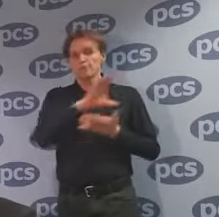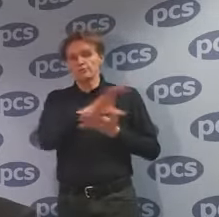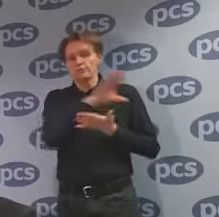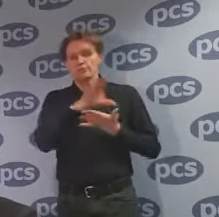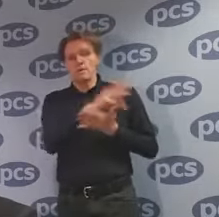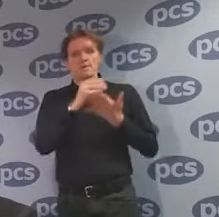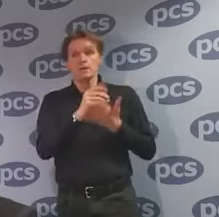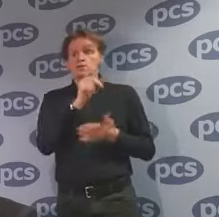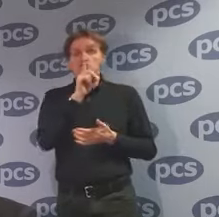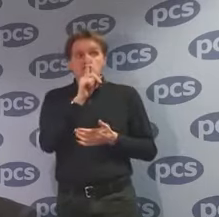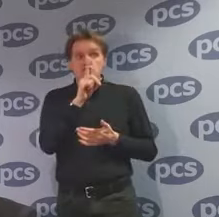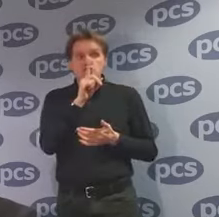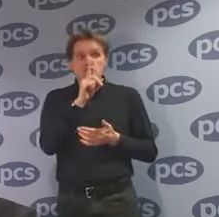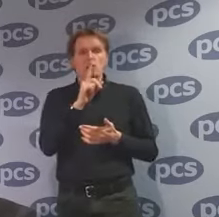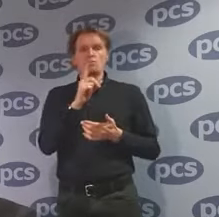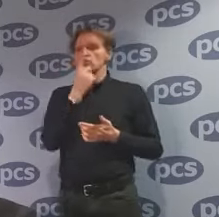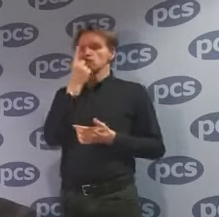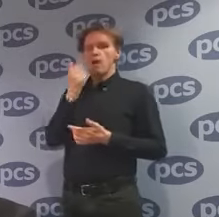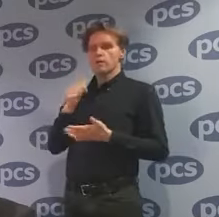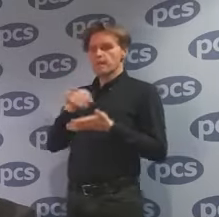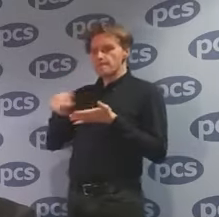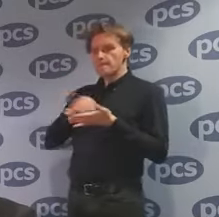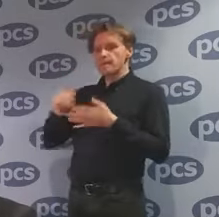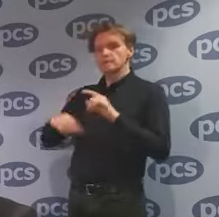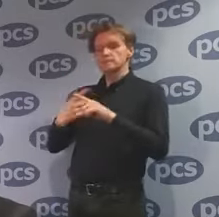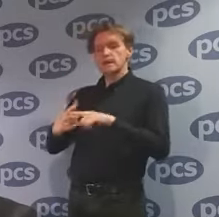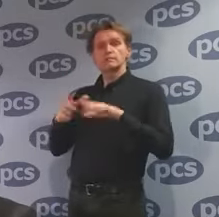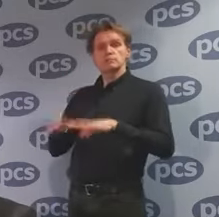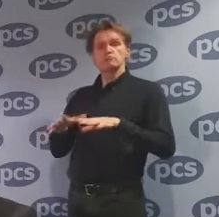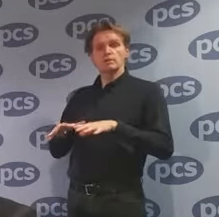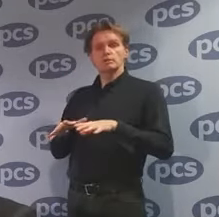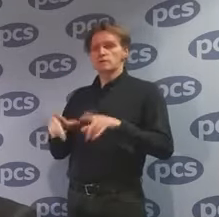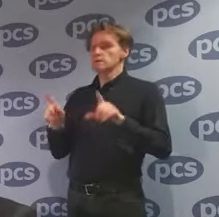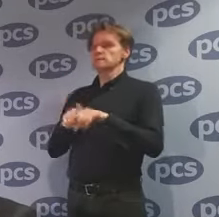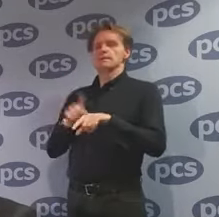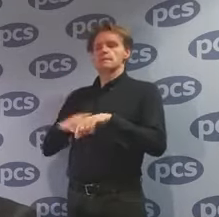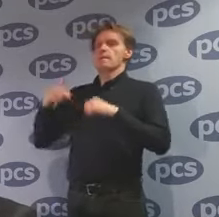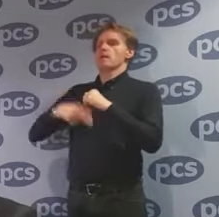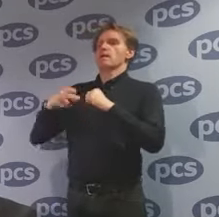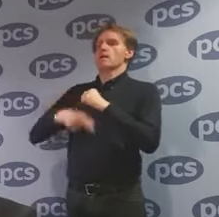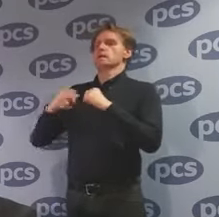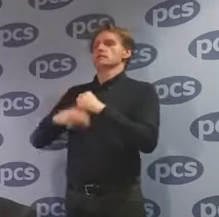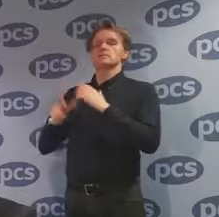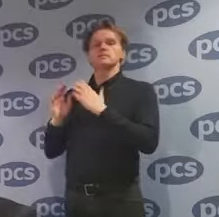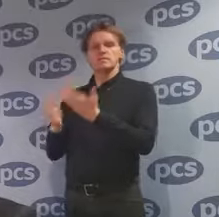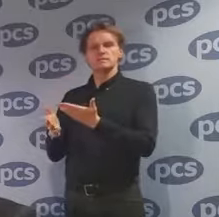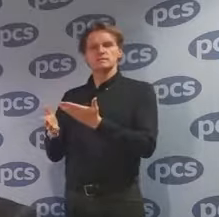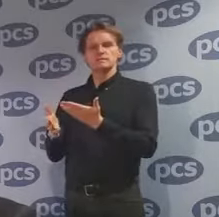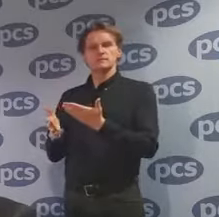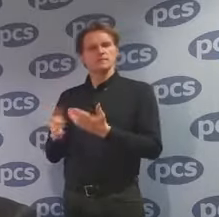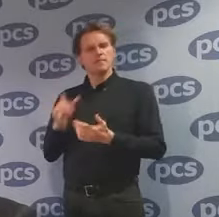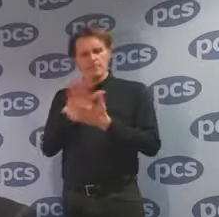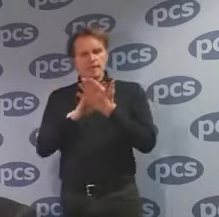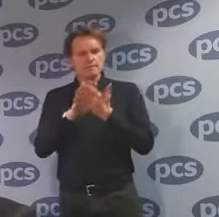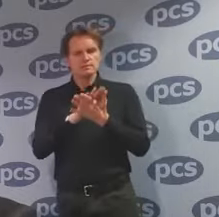rather than fund the public services in Britain that's the truth and it really highlights the government's priorities are not the priorities of not just our